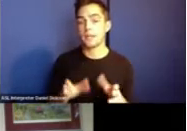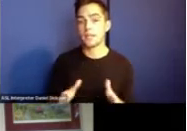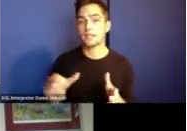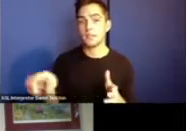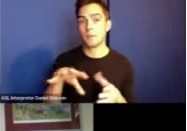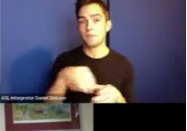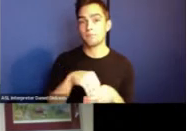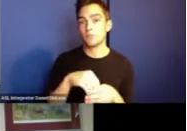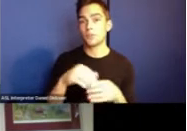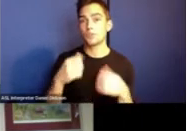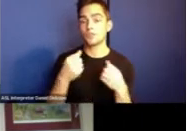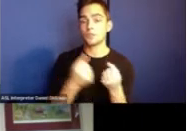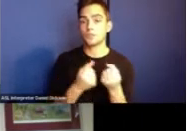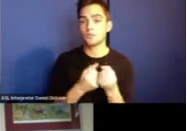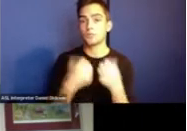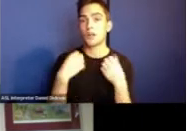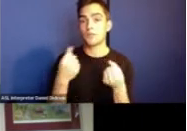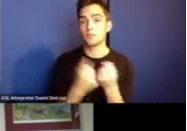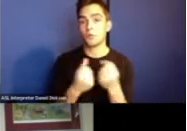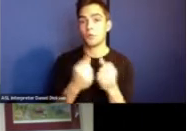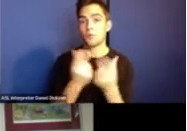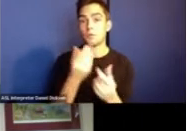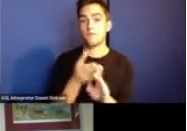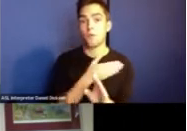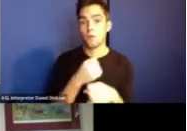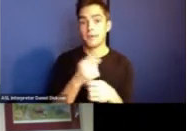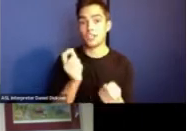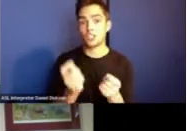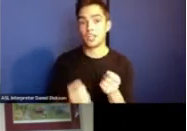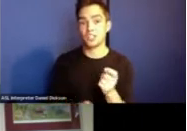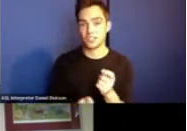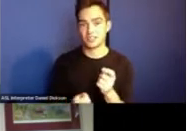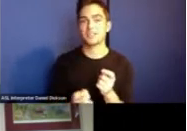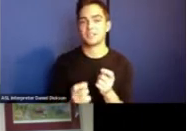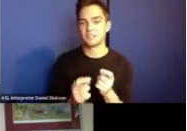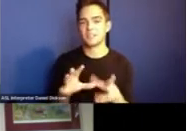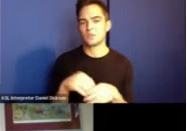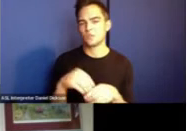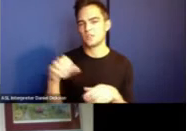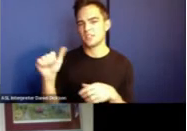support workgroup before we made these changes in the last two years, and some are kind of new.